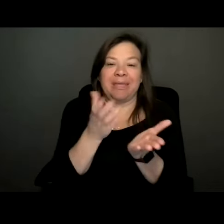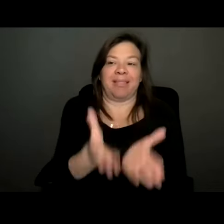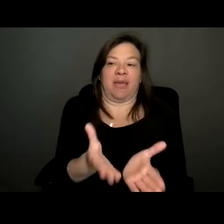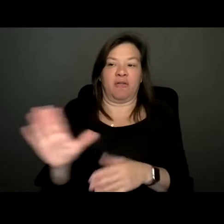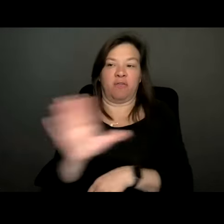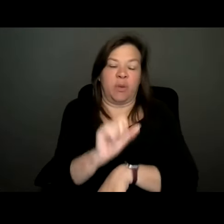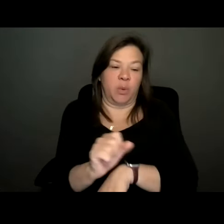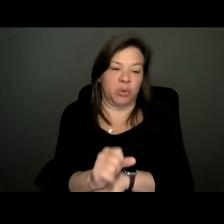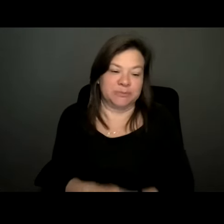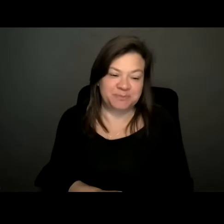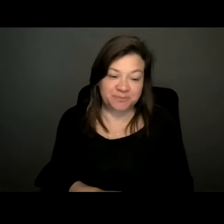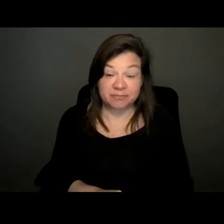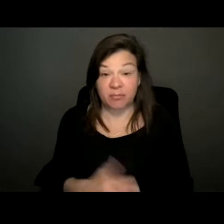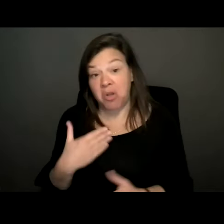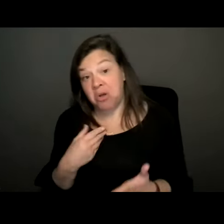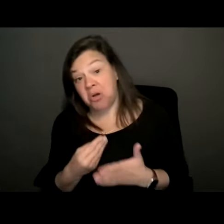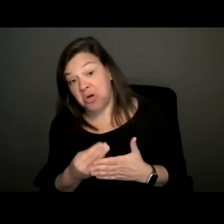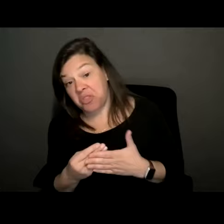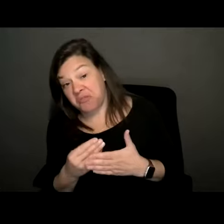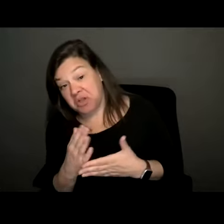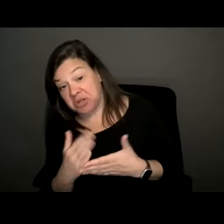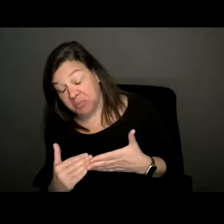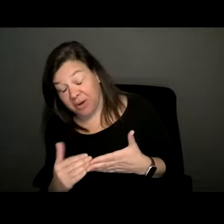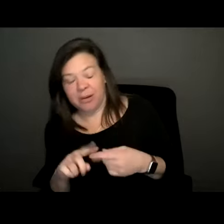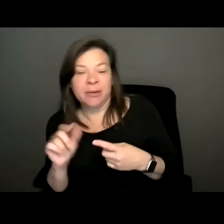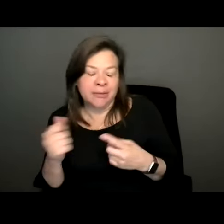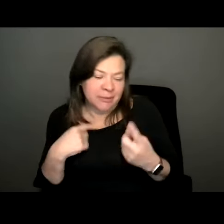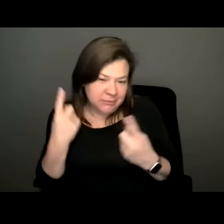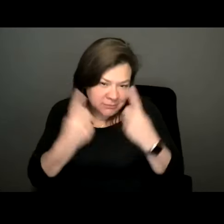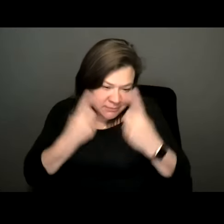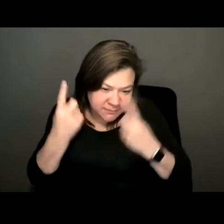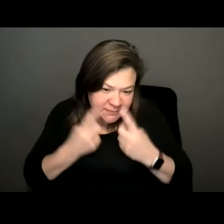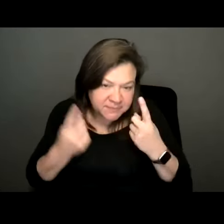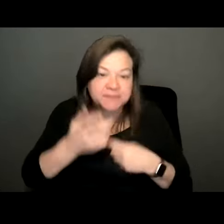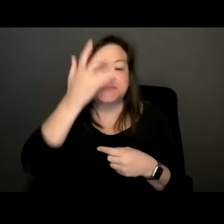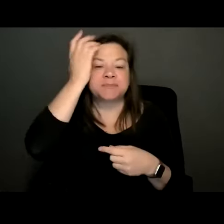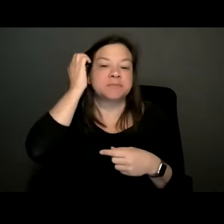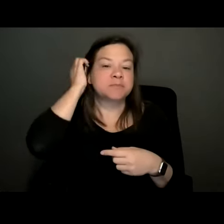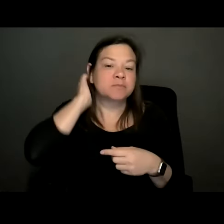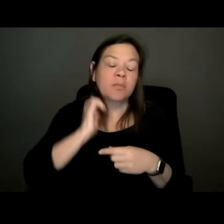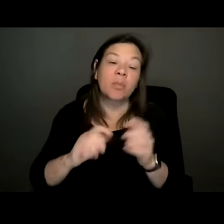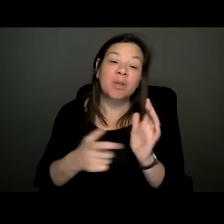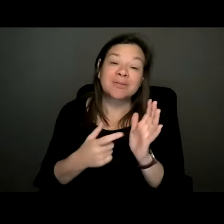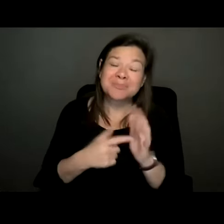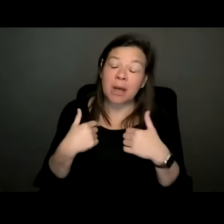And on the funding front, another sort of consideration, sometimes it can be nerve-wracking